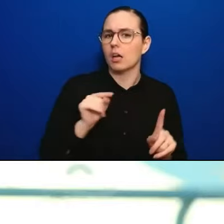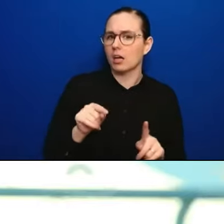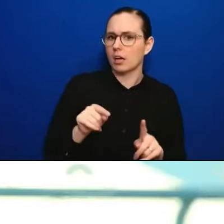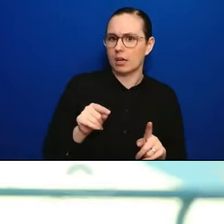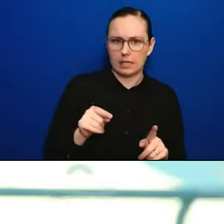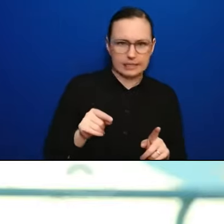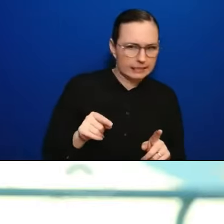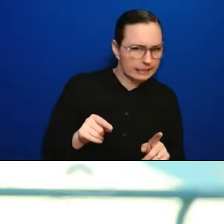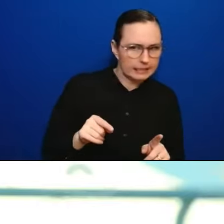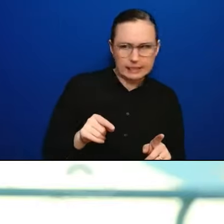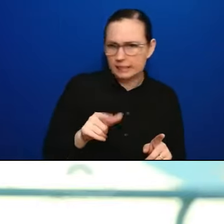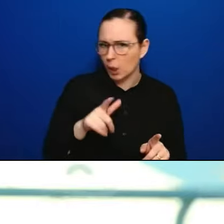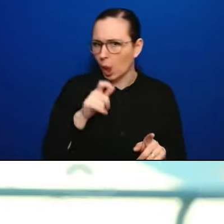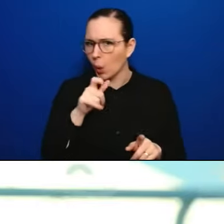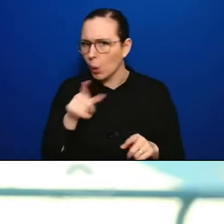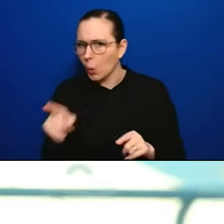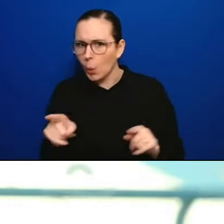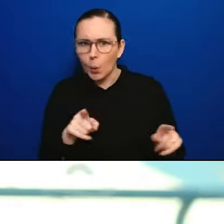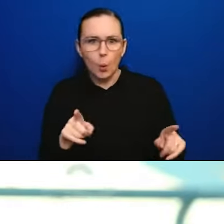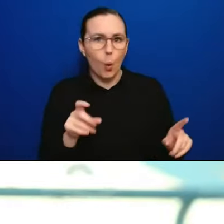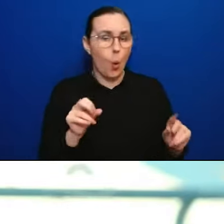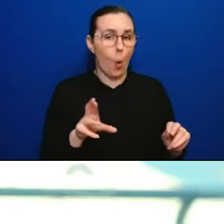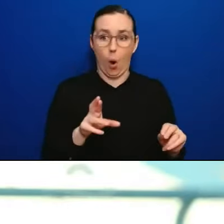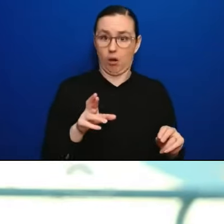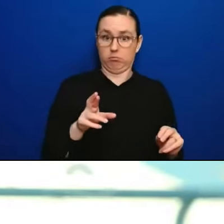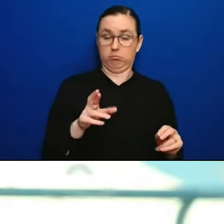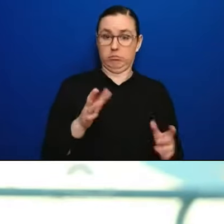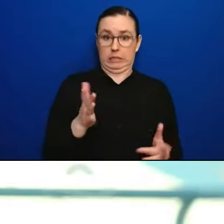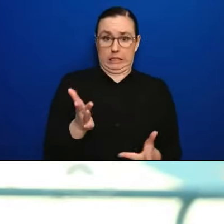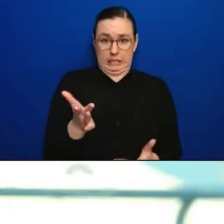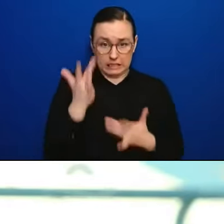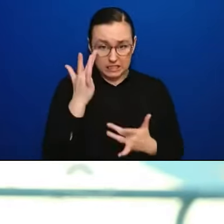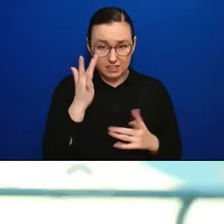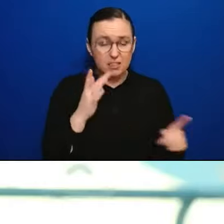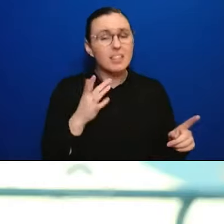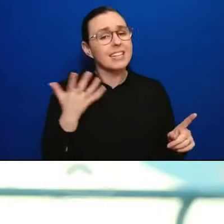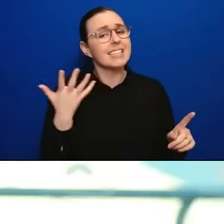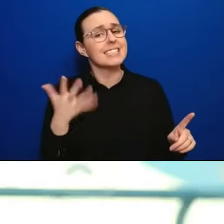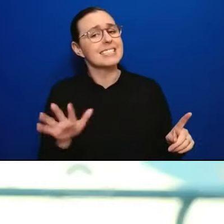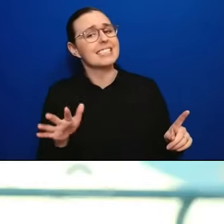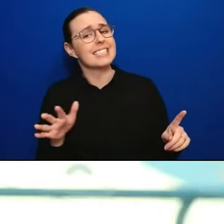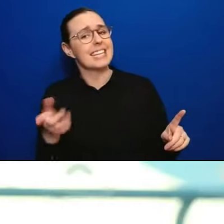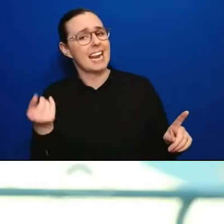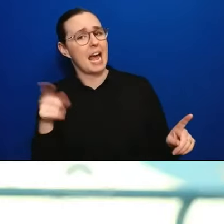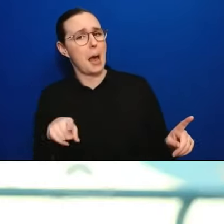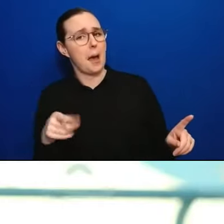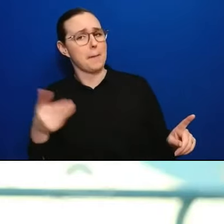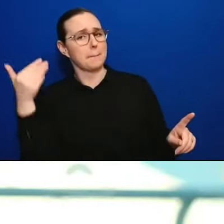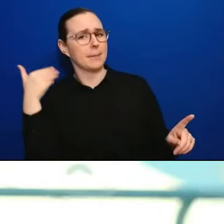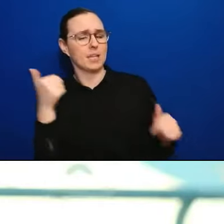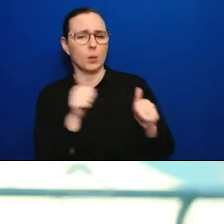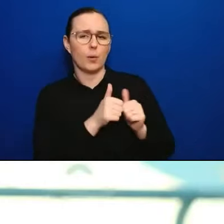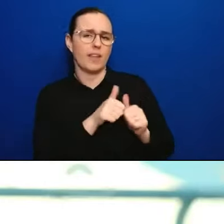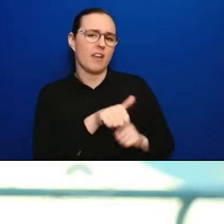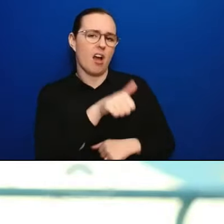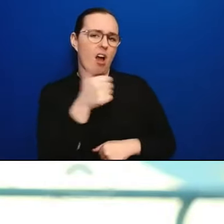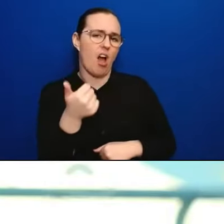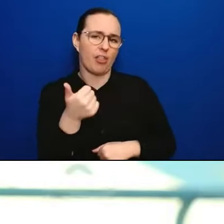how we're managing right now and if there's more transmission that we're not sure who is passing it to who,